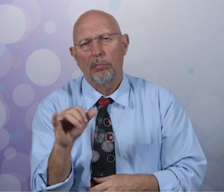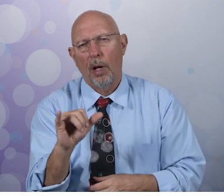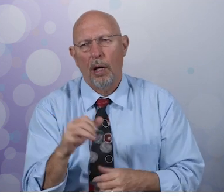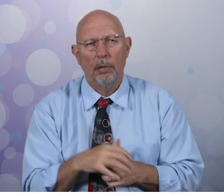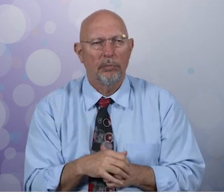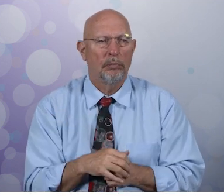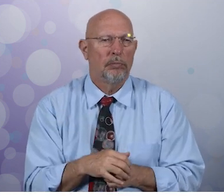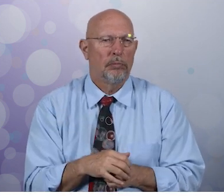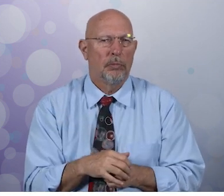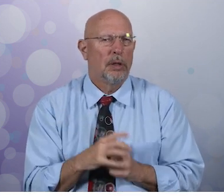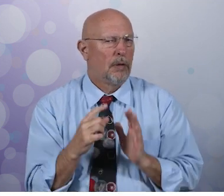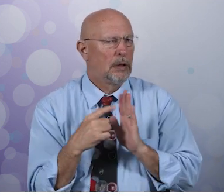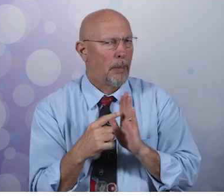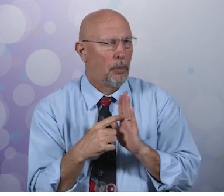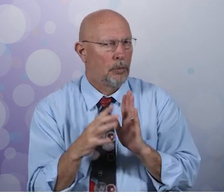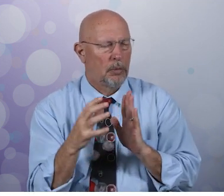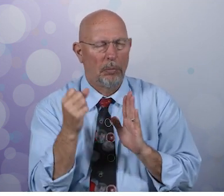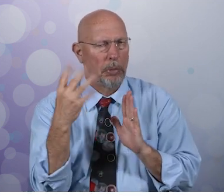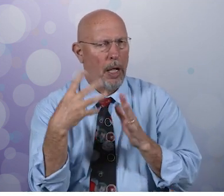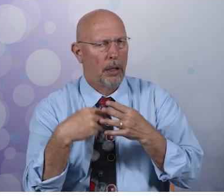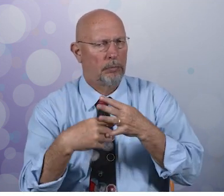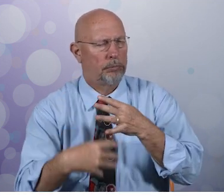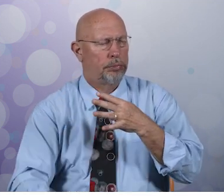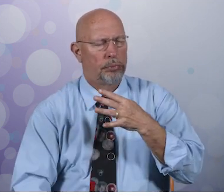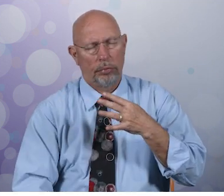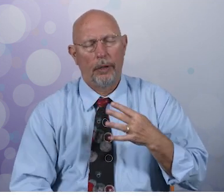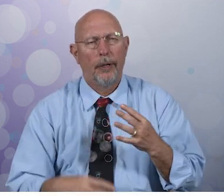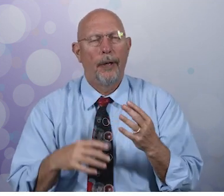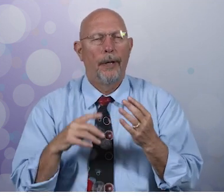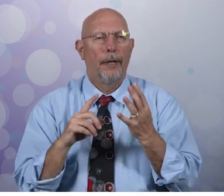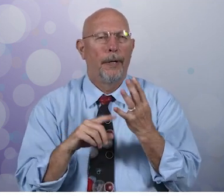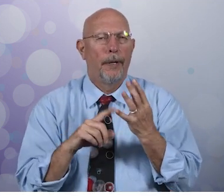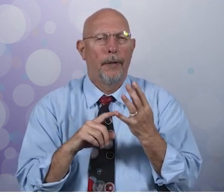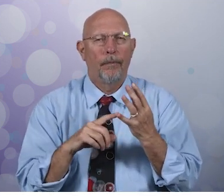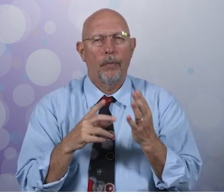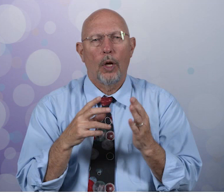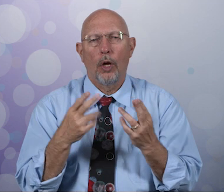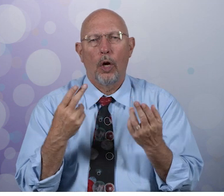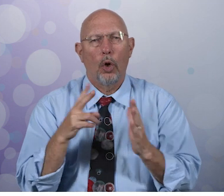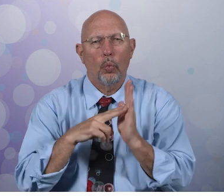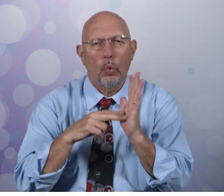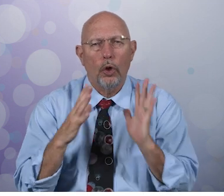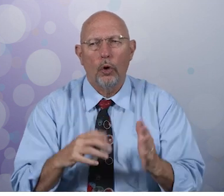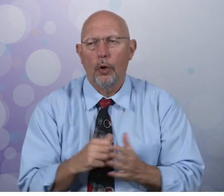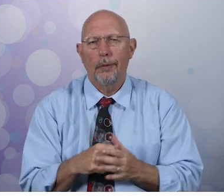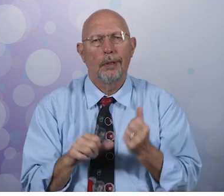and these are just examples, there are many others in addition-- human reader, assistive technology tools